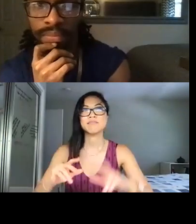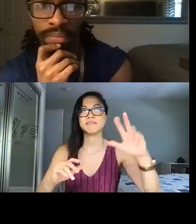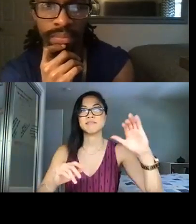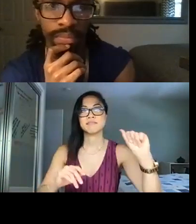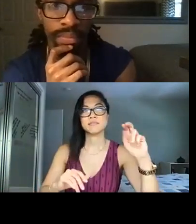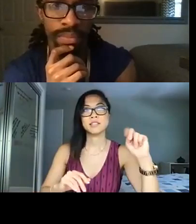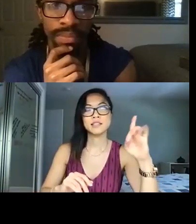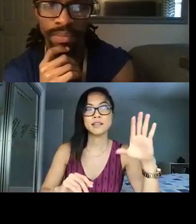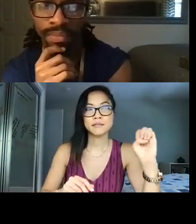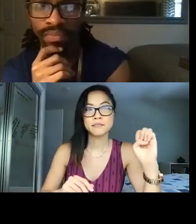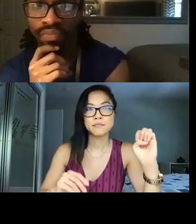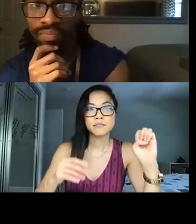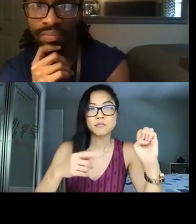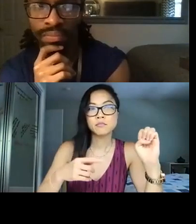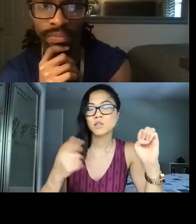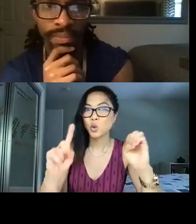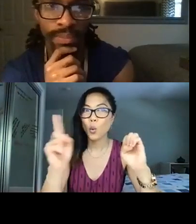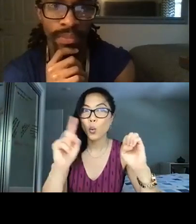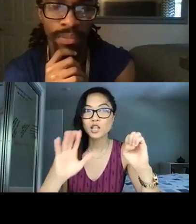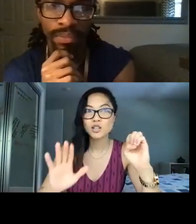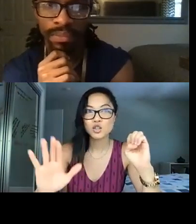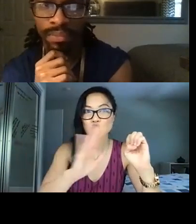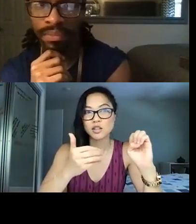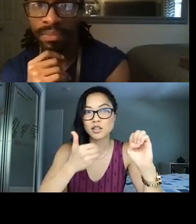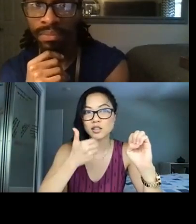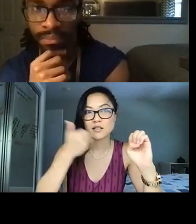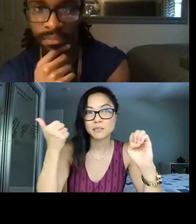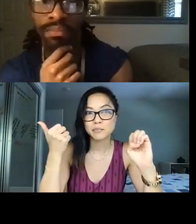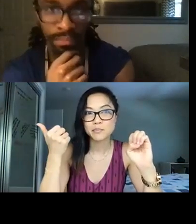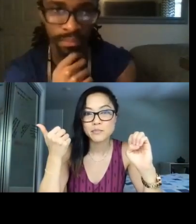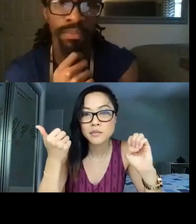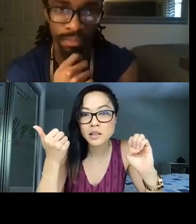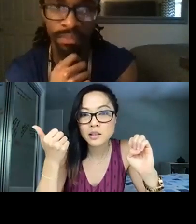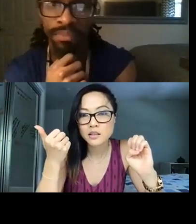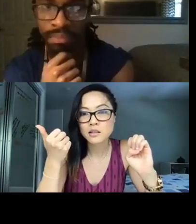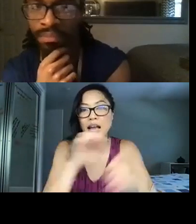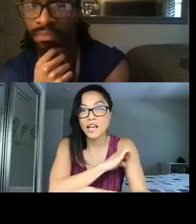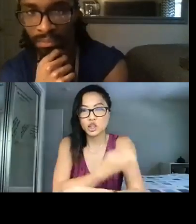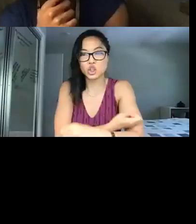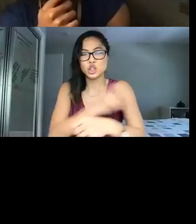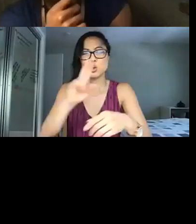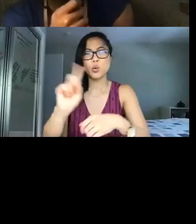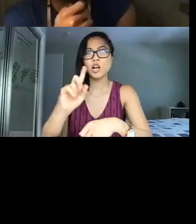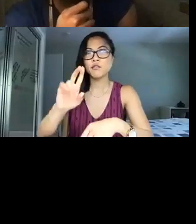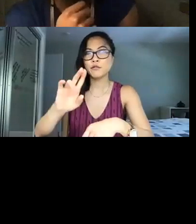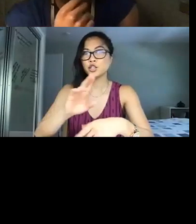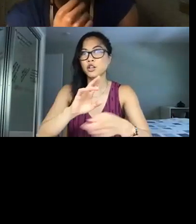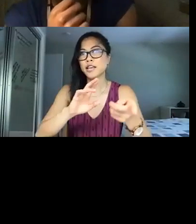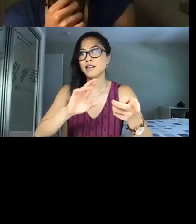with what -- where is your best -- your energy best served, right? Where will you have the most impact with your actions?